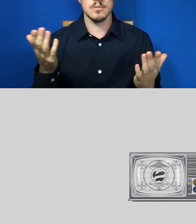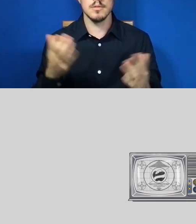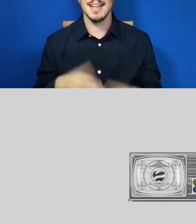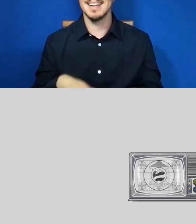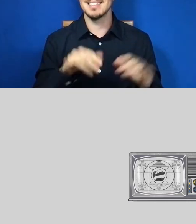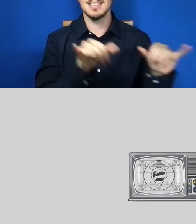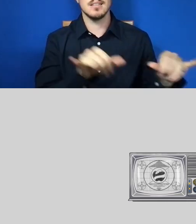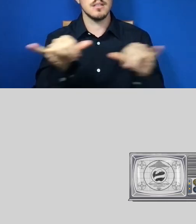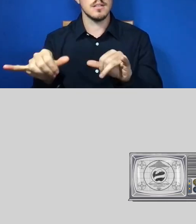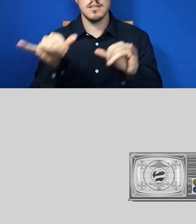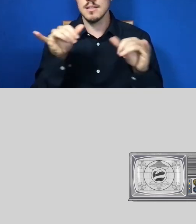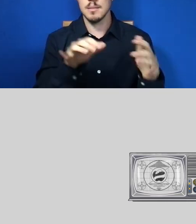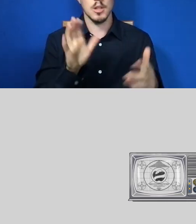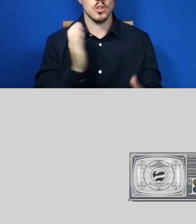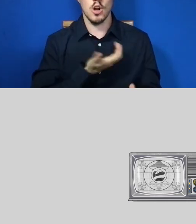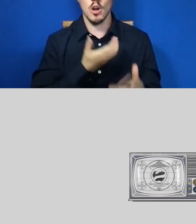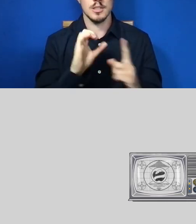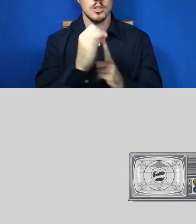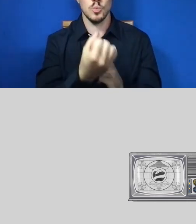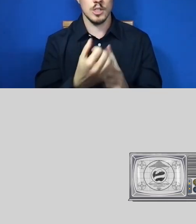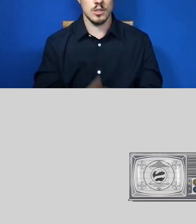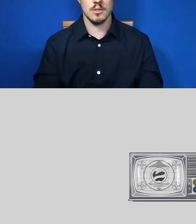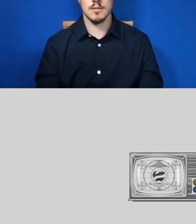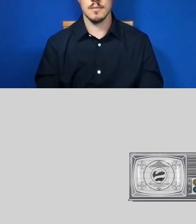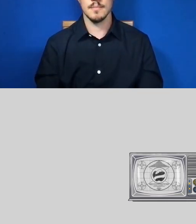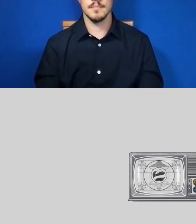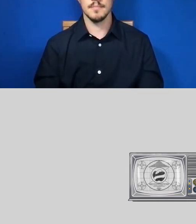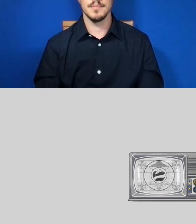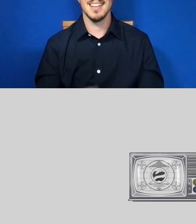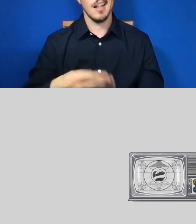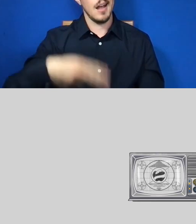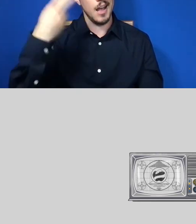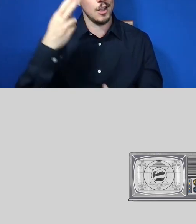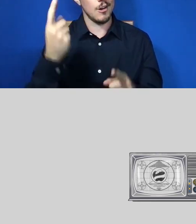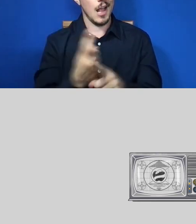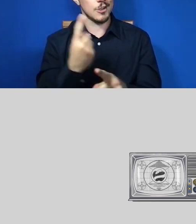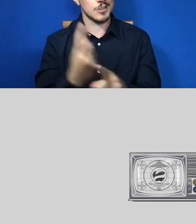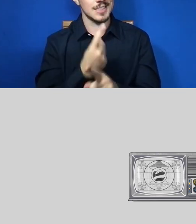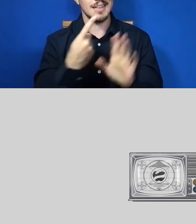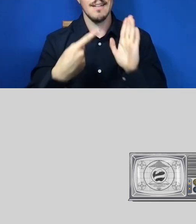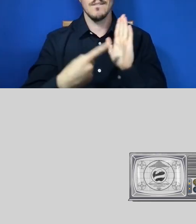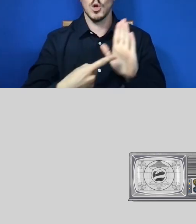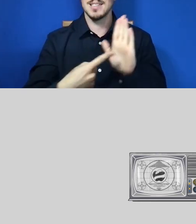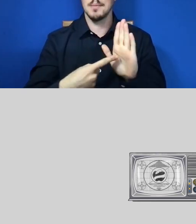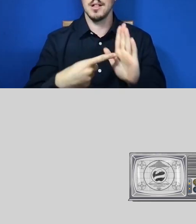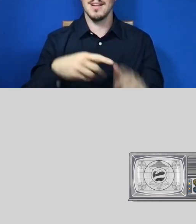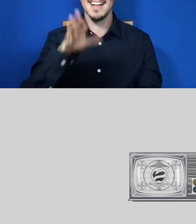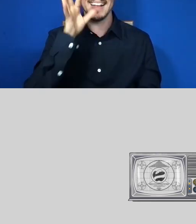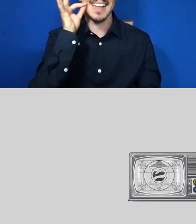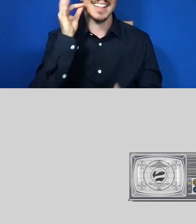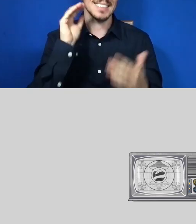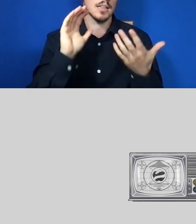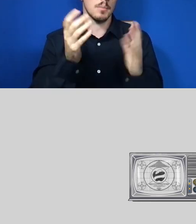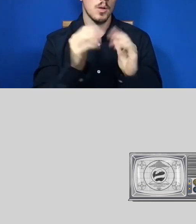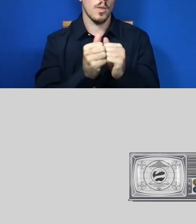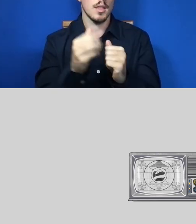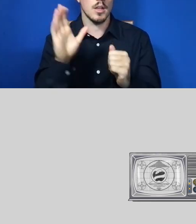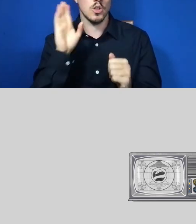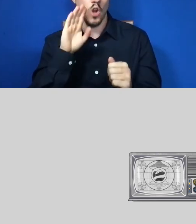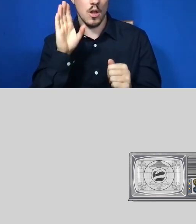with data similar to ours. Second of all, there's higher accuracy. For example, in the cats versus dogs problem,